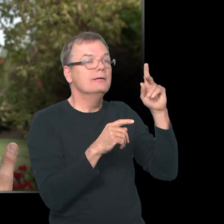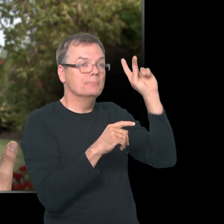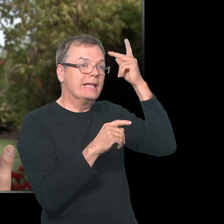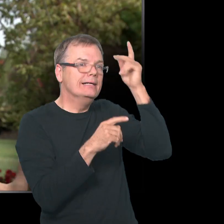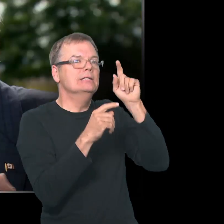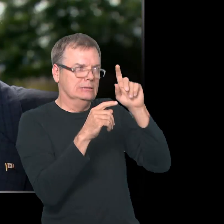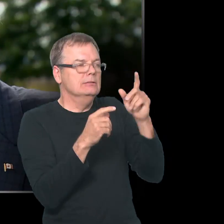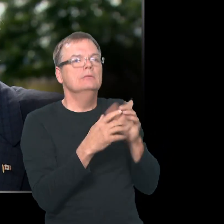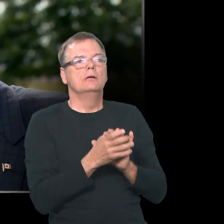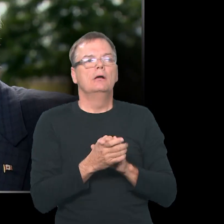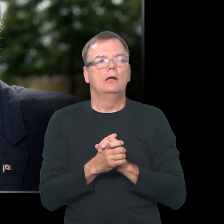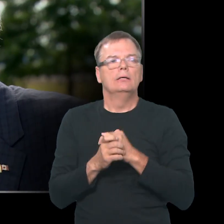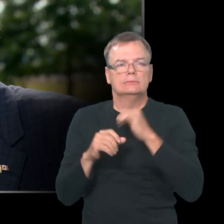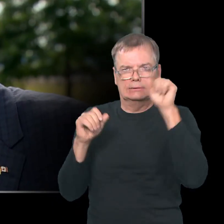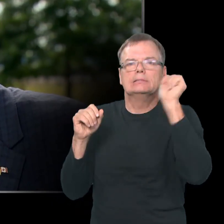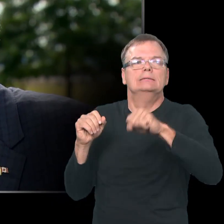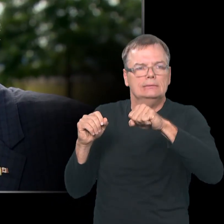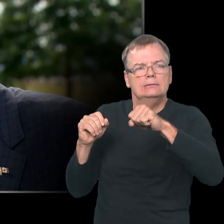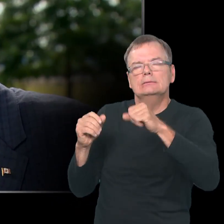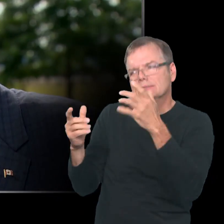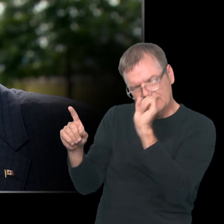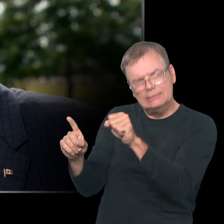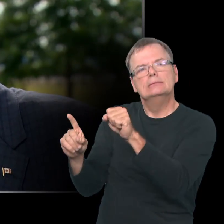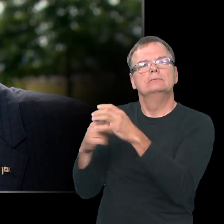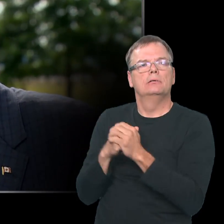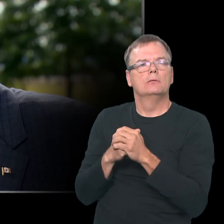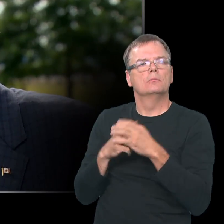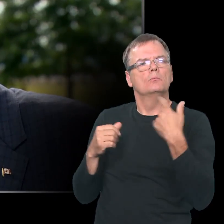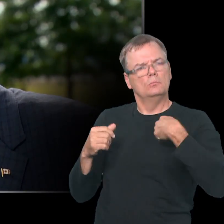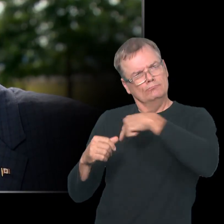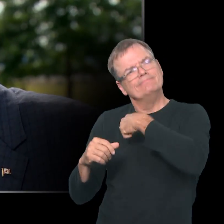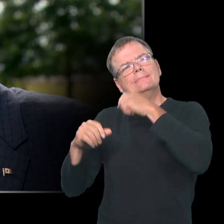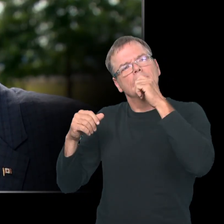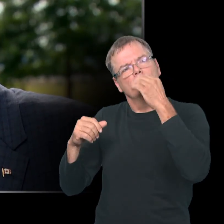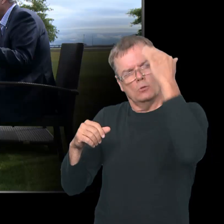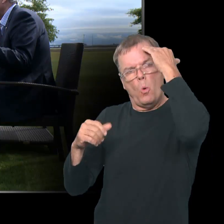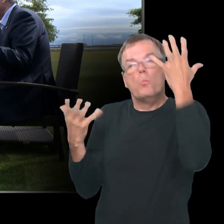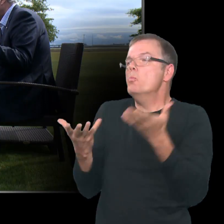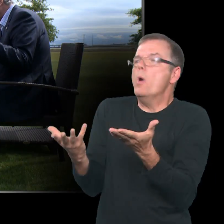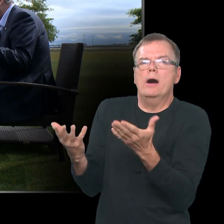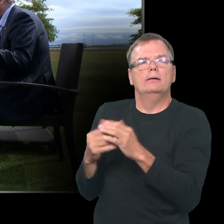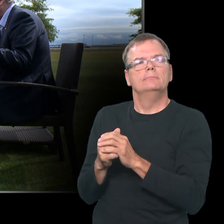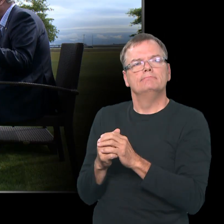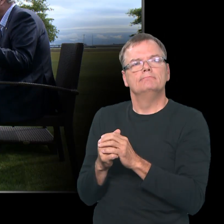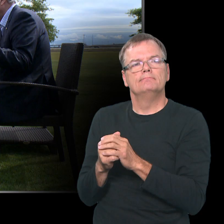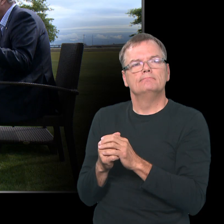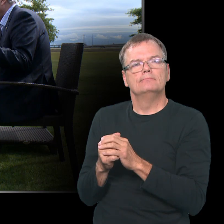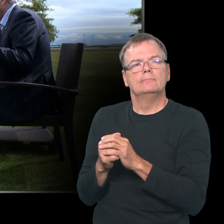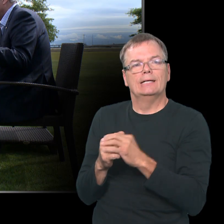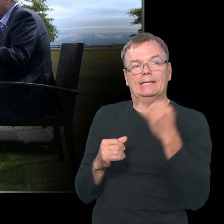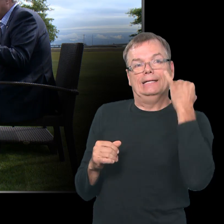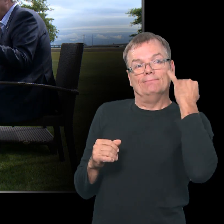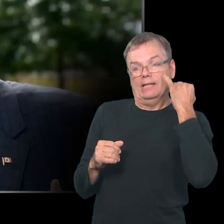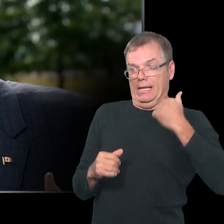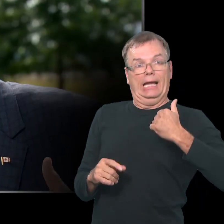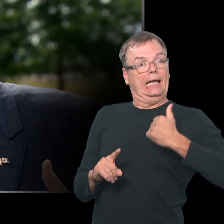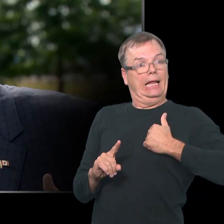But there is no indication of any political solution to that. Unless you can pull moderate elements out of both camps, you don't have a political solution.